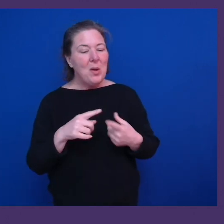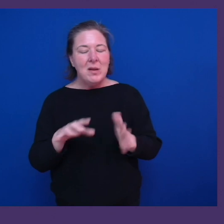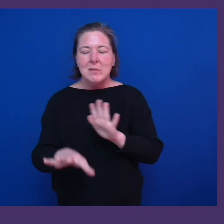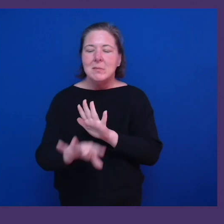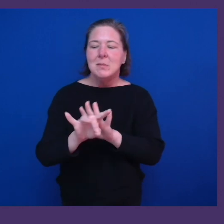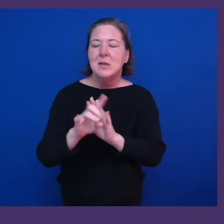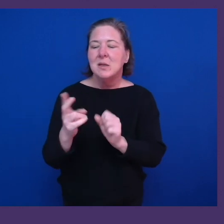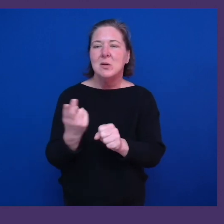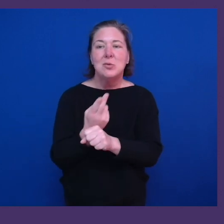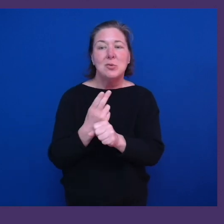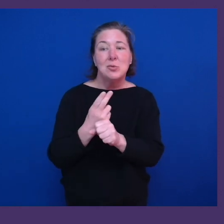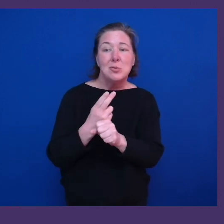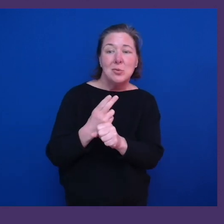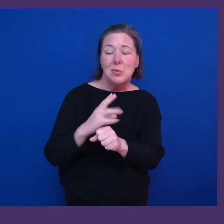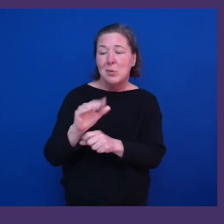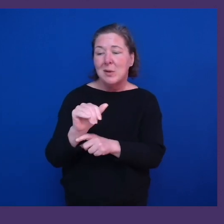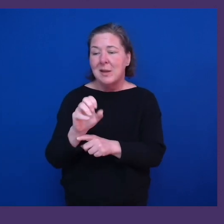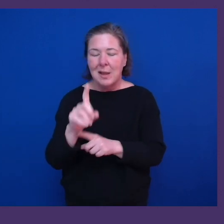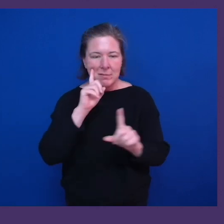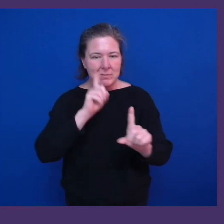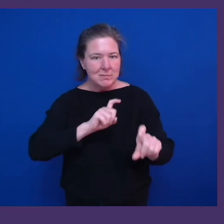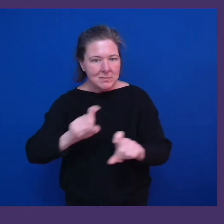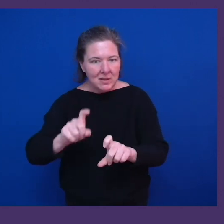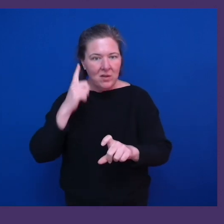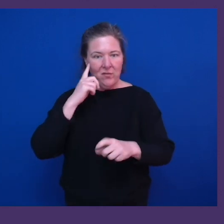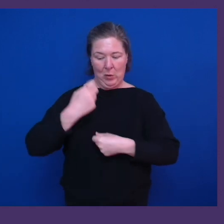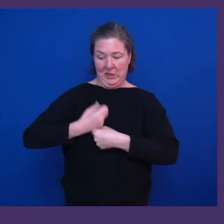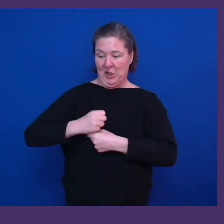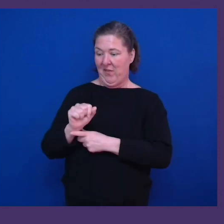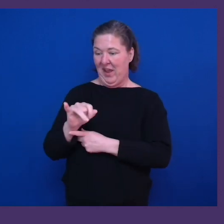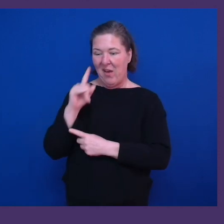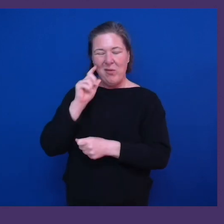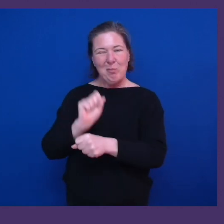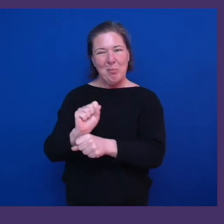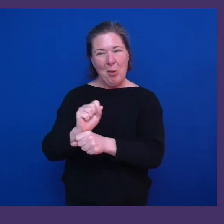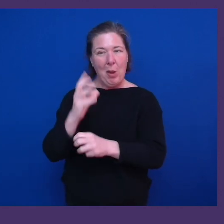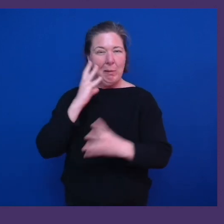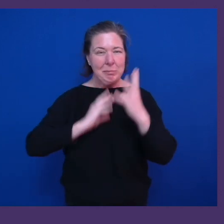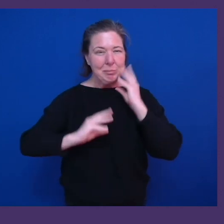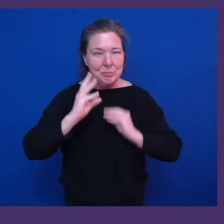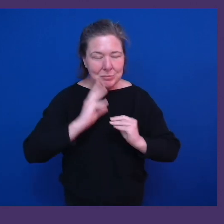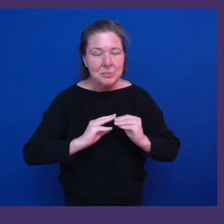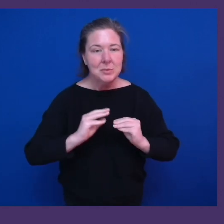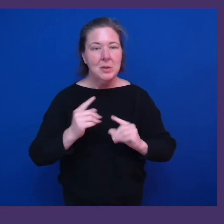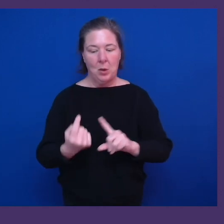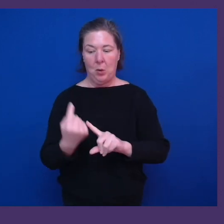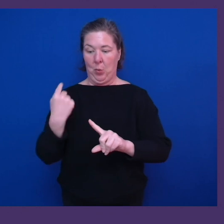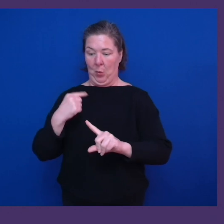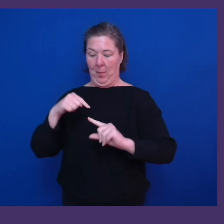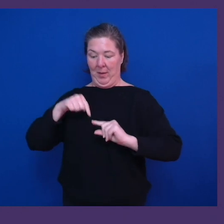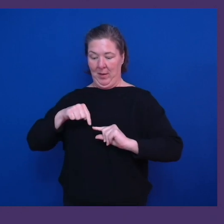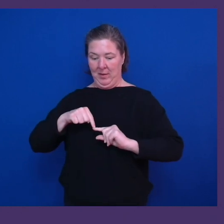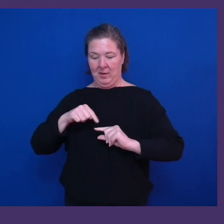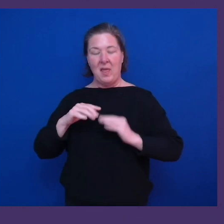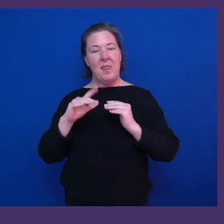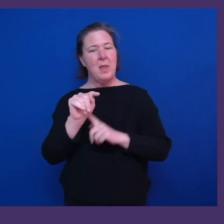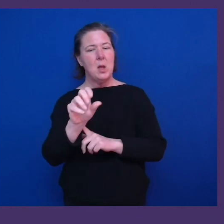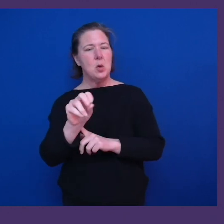for employee experience, I think, one, going back to maintaining the tone of your company and that this is something that's going